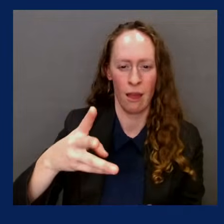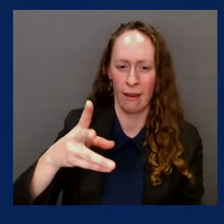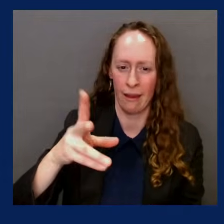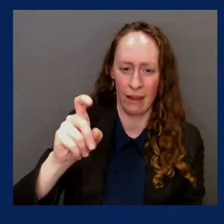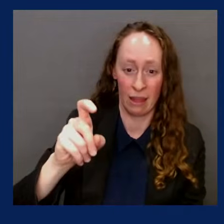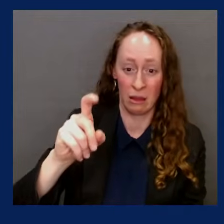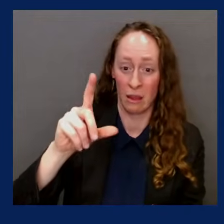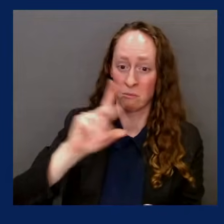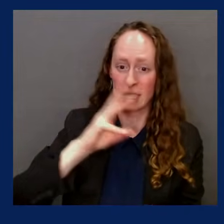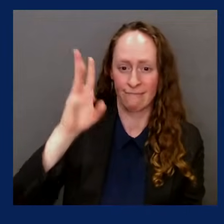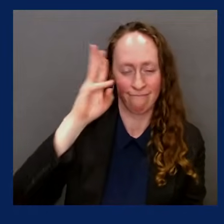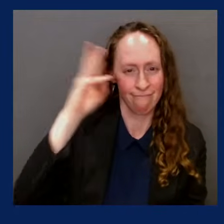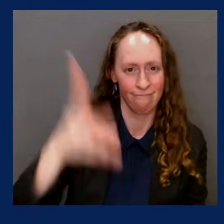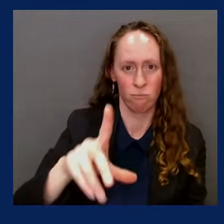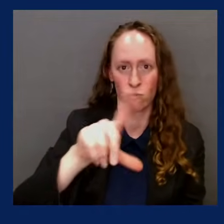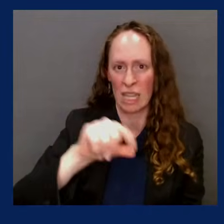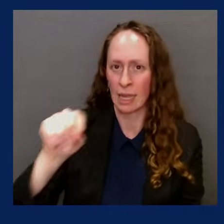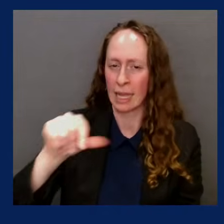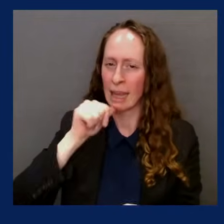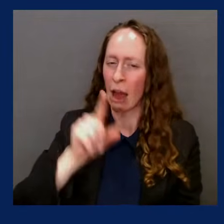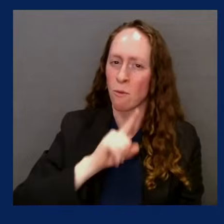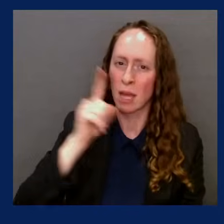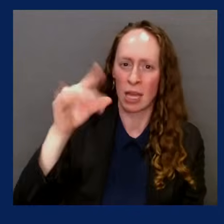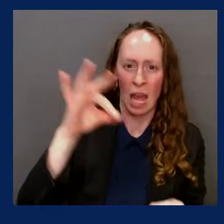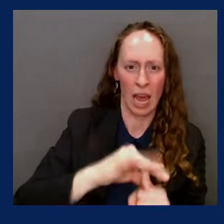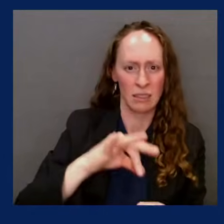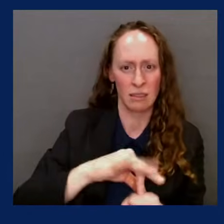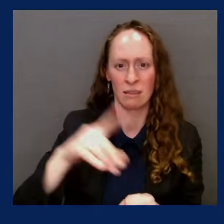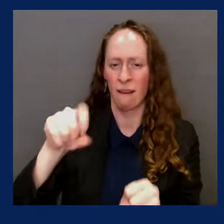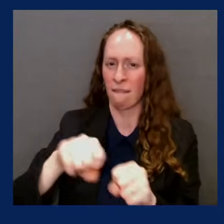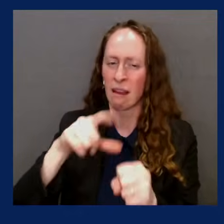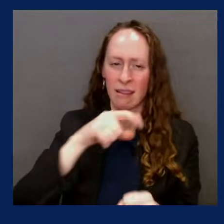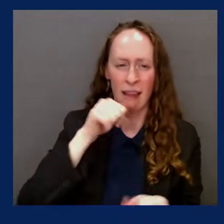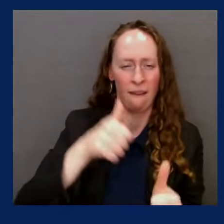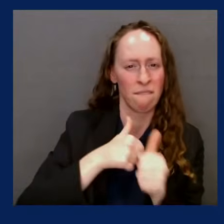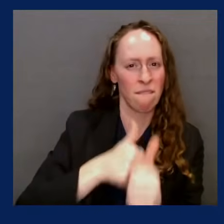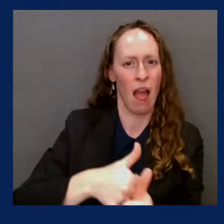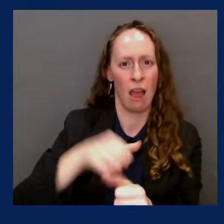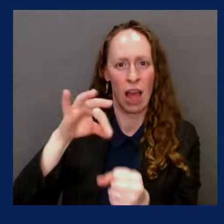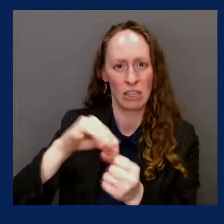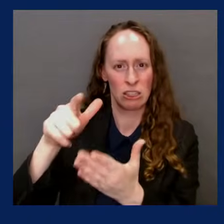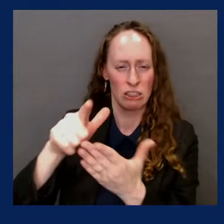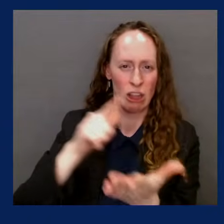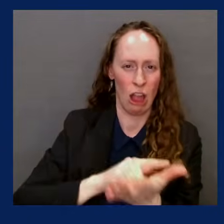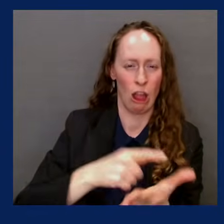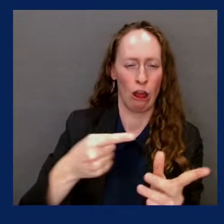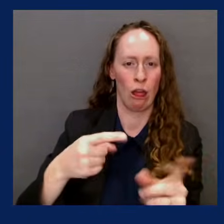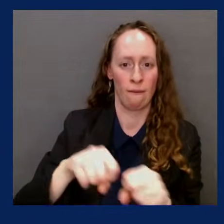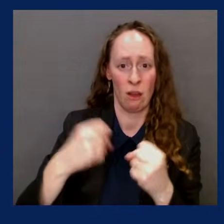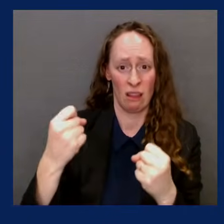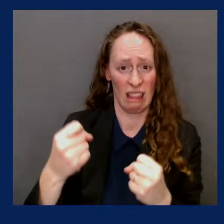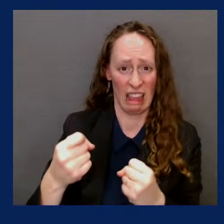are you worried that a Speaker Johnson would again attempt to overturn the election? President Biden: No. The Press: Why not?